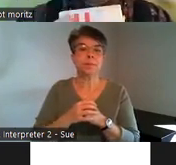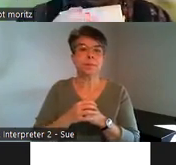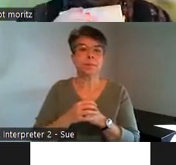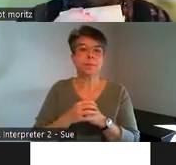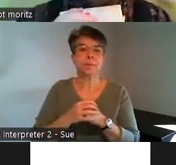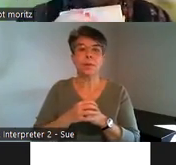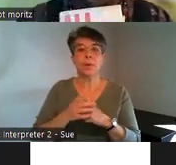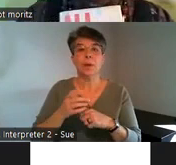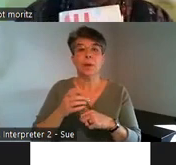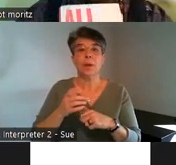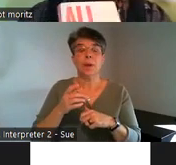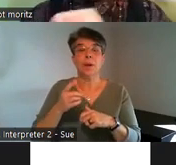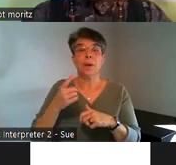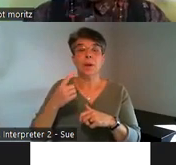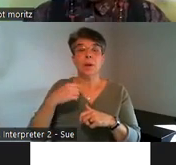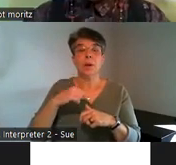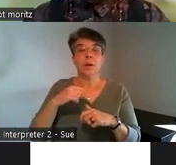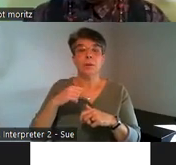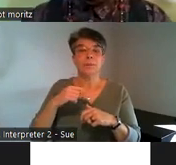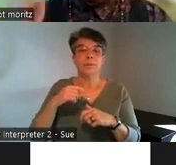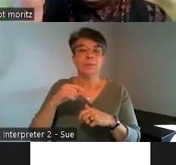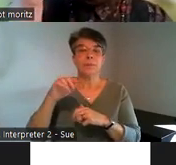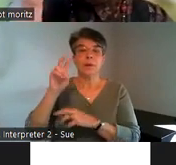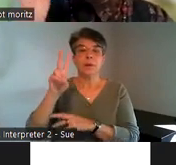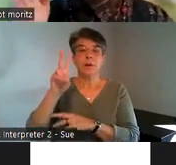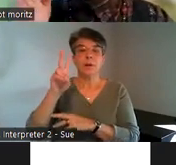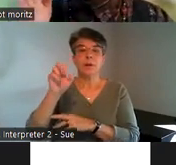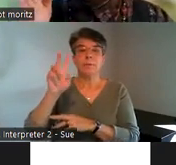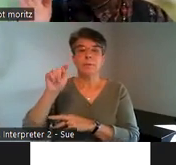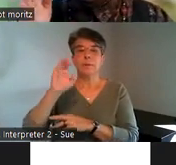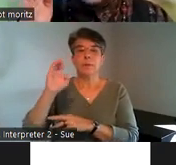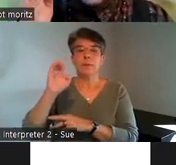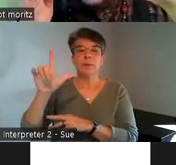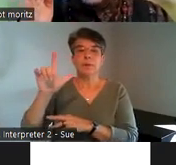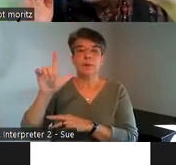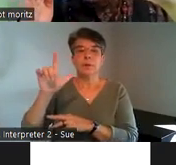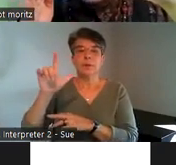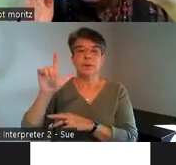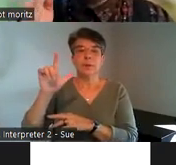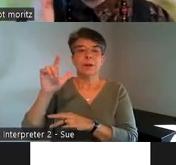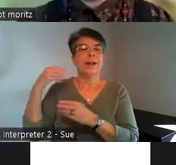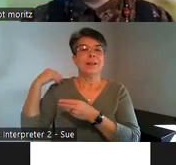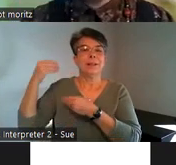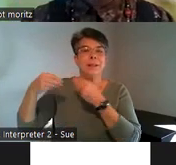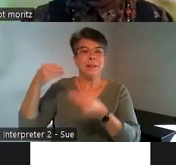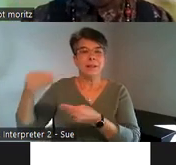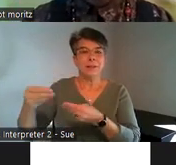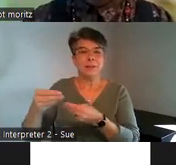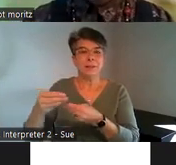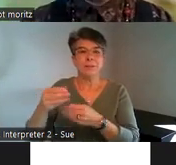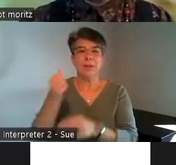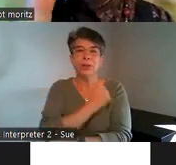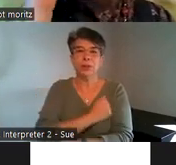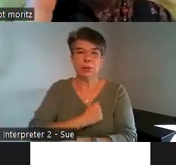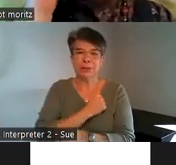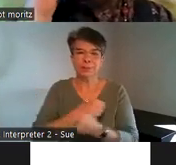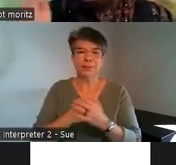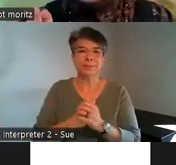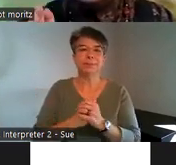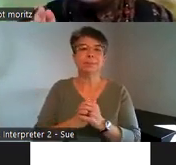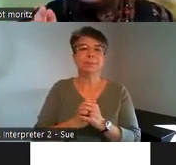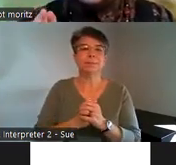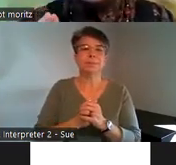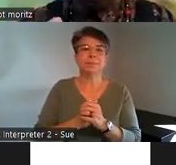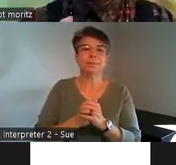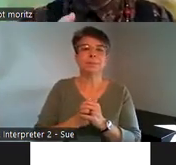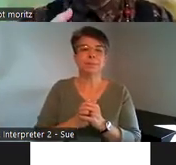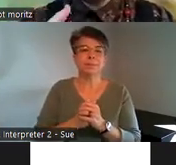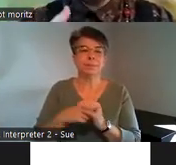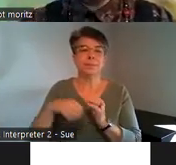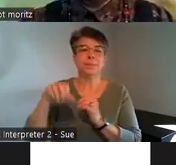which is when so vertical lineage is the is the notion is sorry vertical lineage are things like